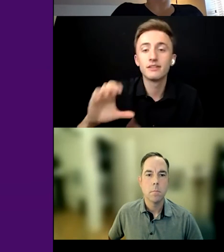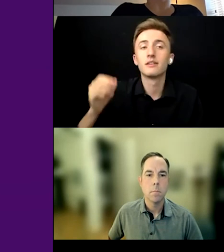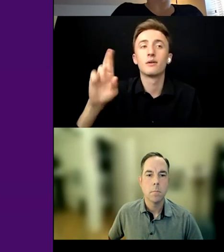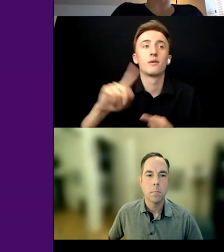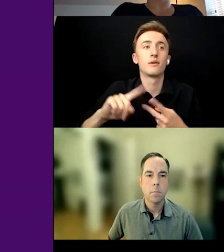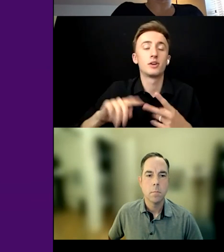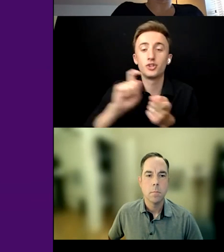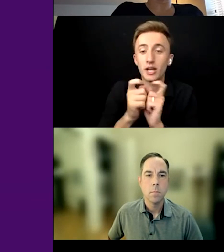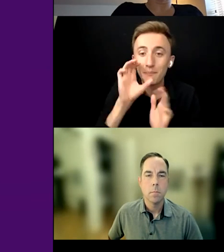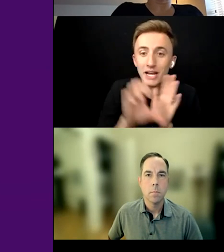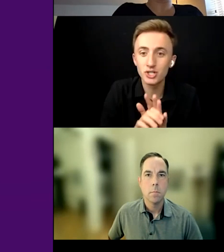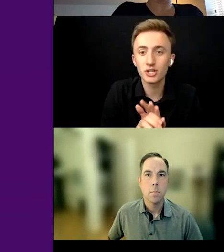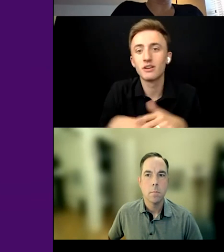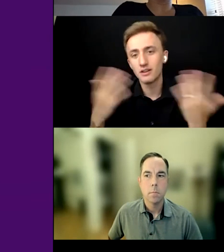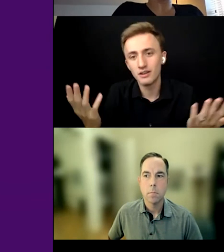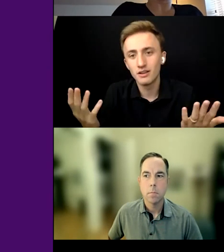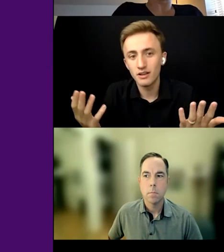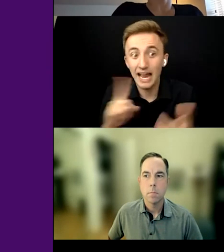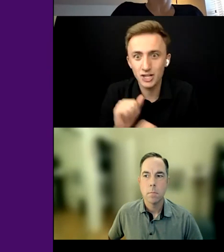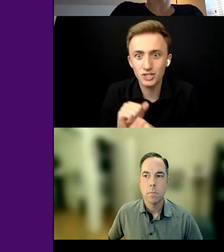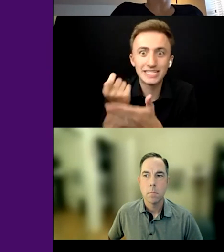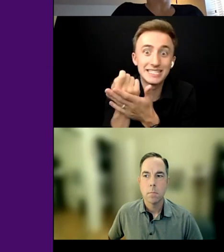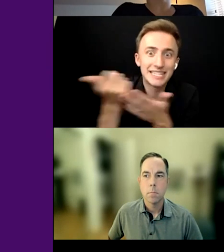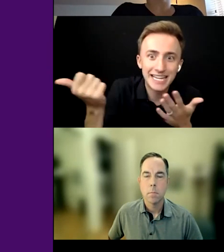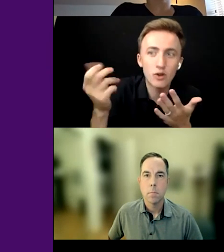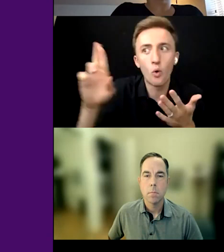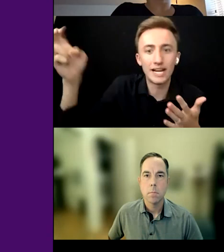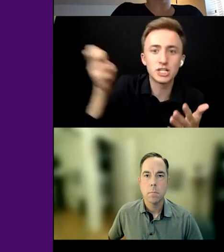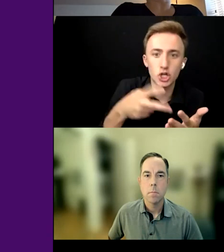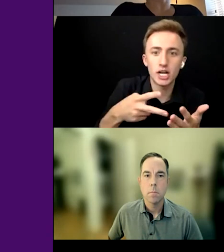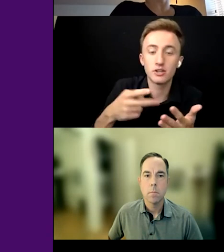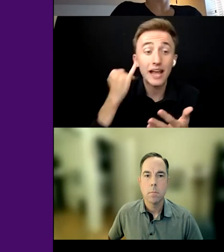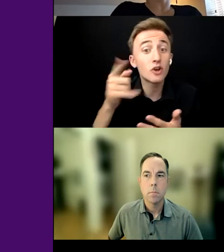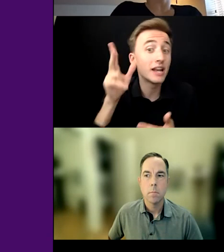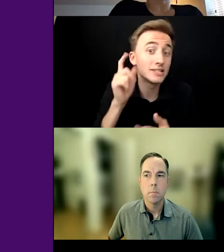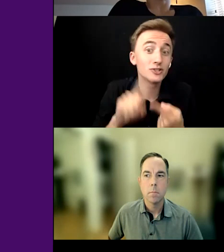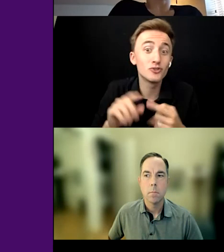it kind of says "deleted or inserted." And if you are listening to content that can read verbose